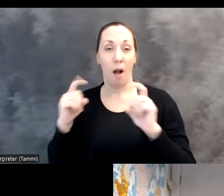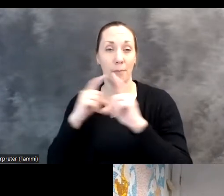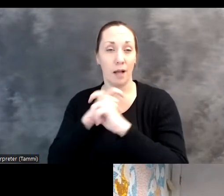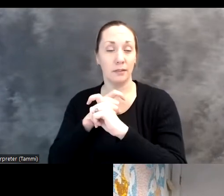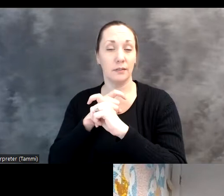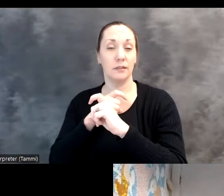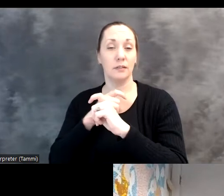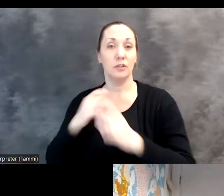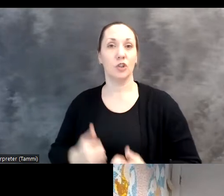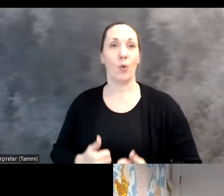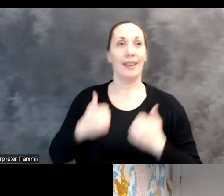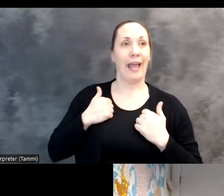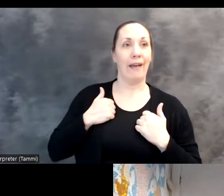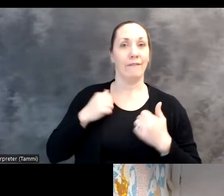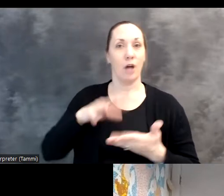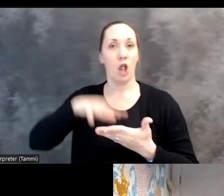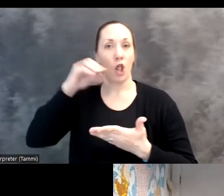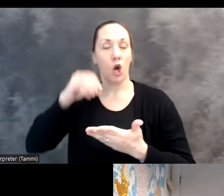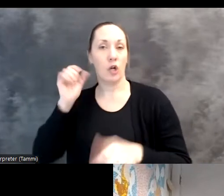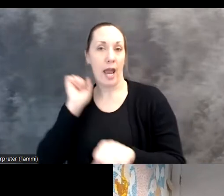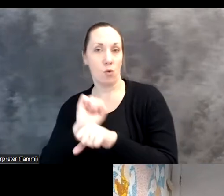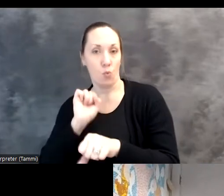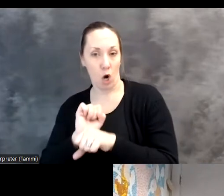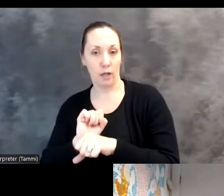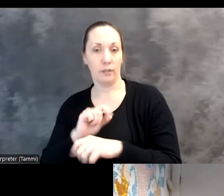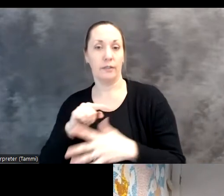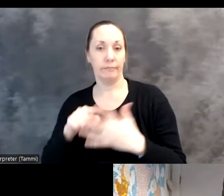the disability spectrum Persons with Disabilities of